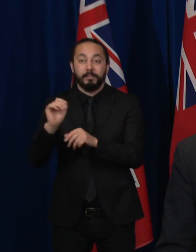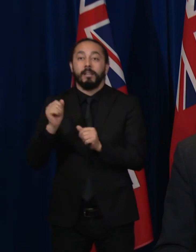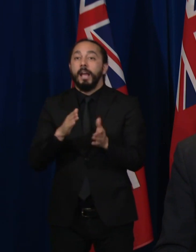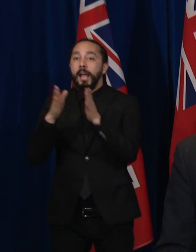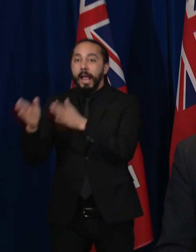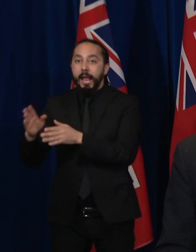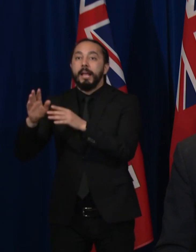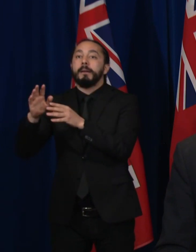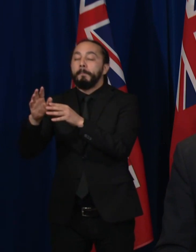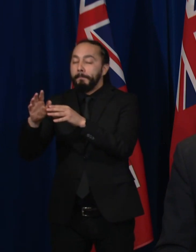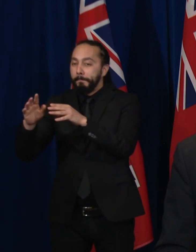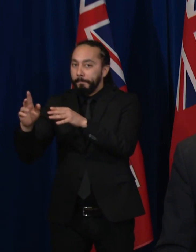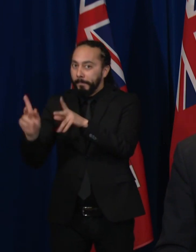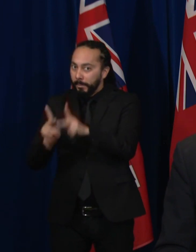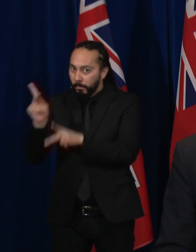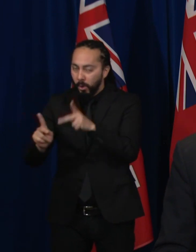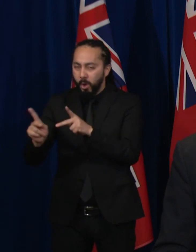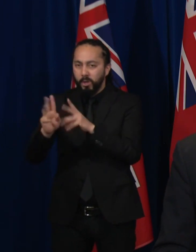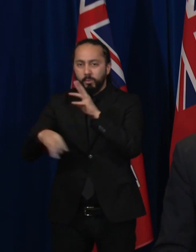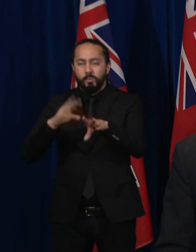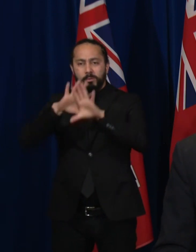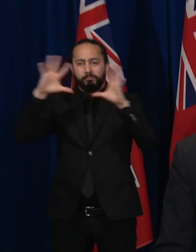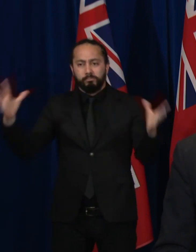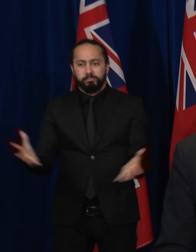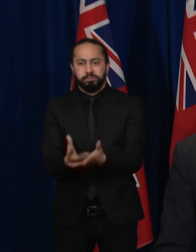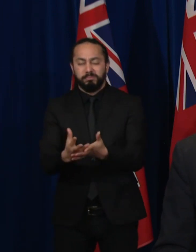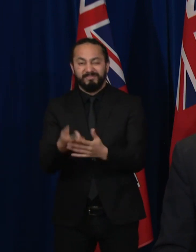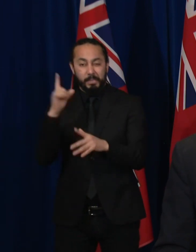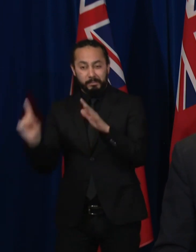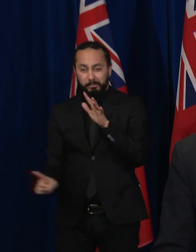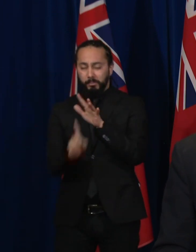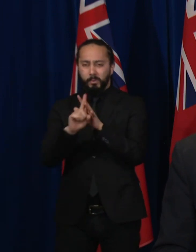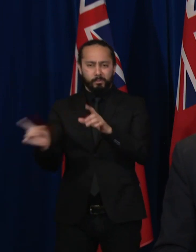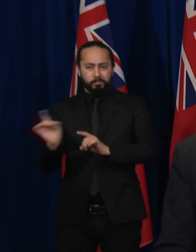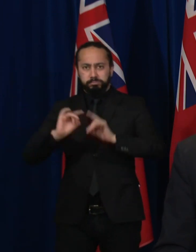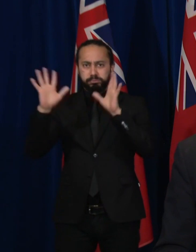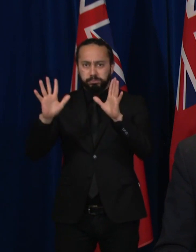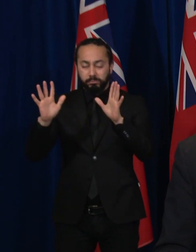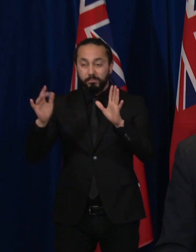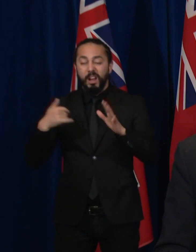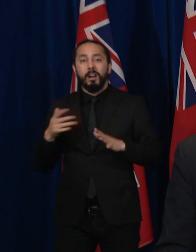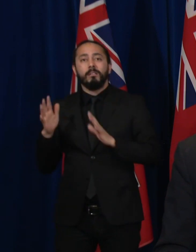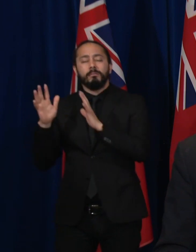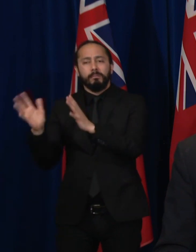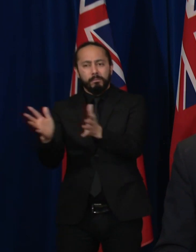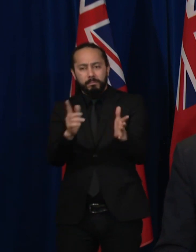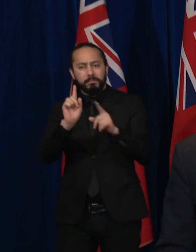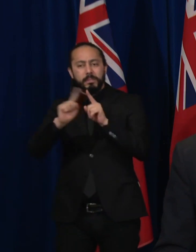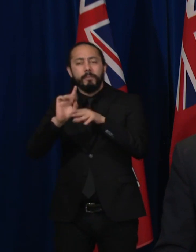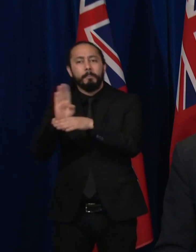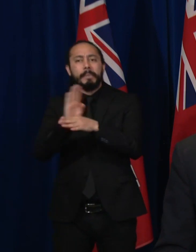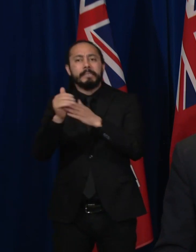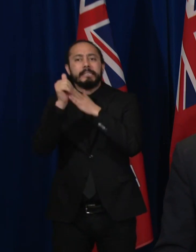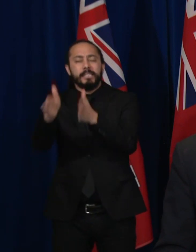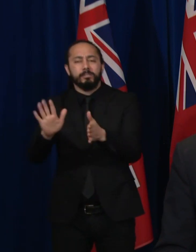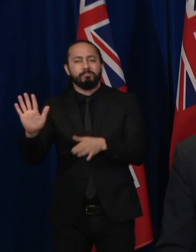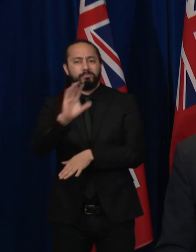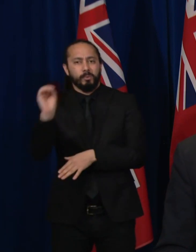history. I've spoken with business leaders across the province and I'm We have come to dedicate a portion of it, heartened heartened to hear all they're doing to support their